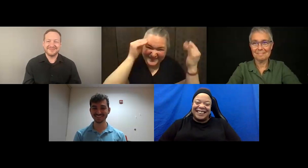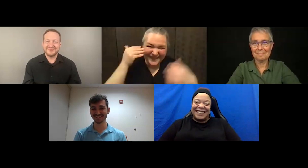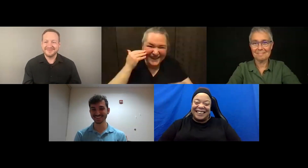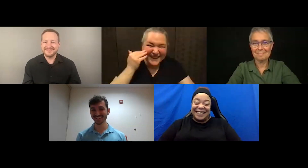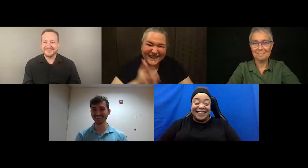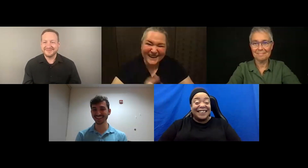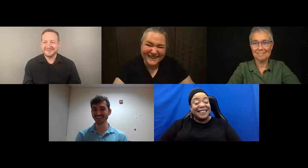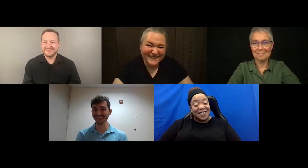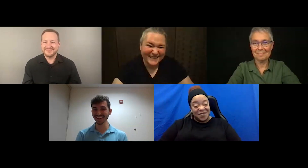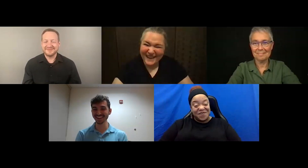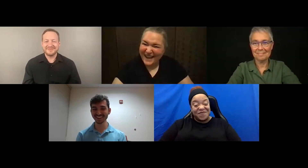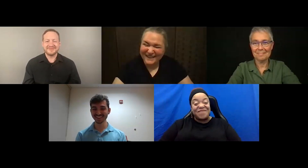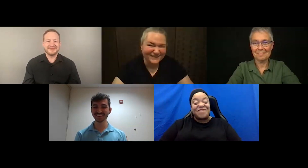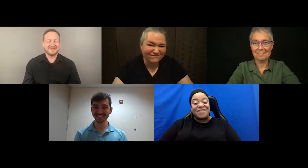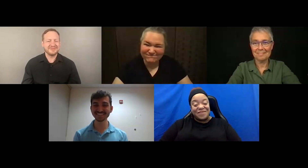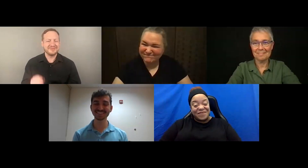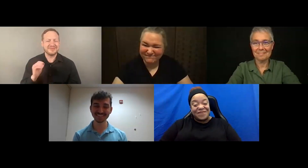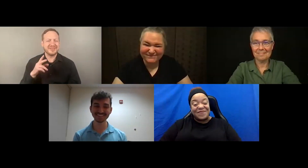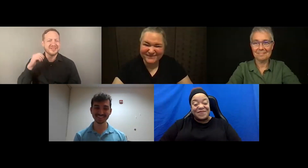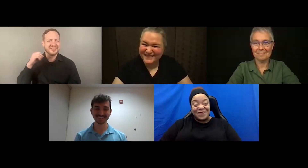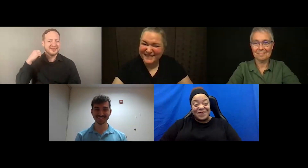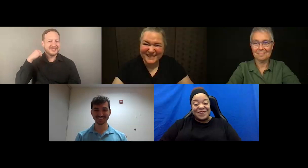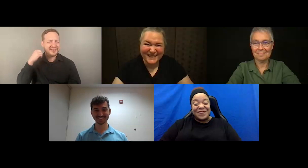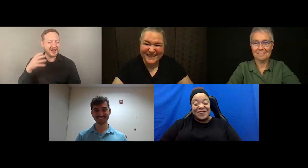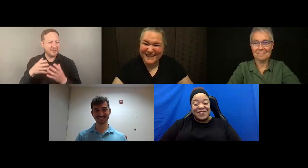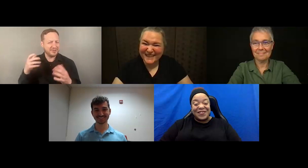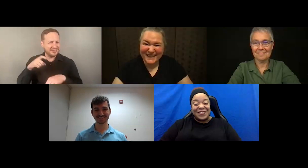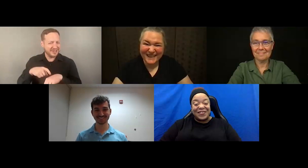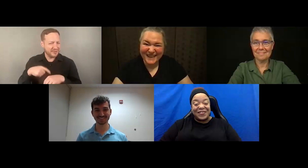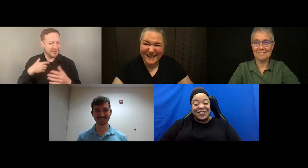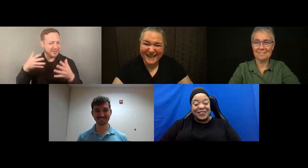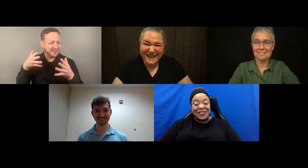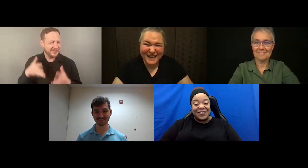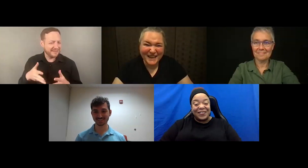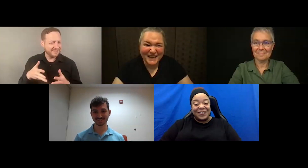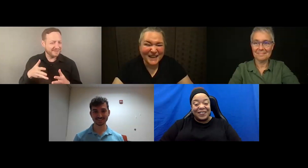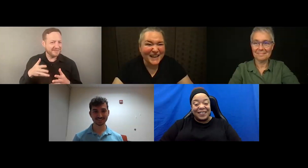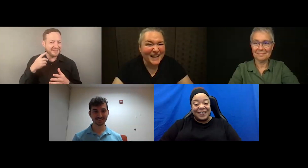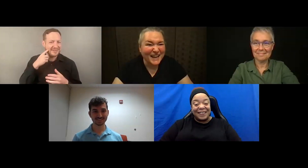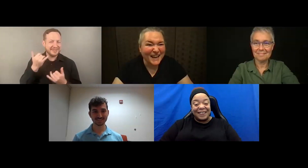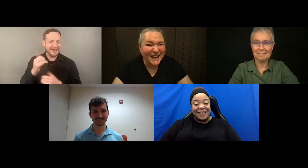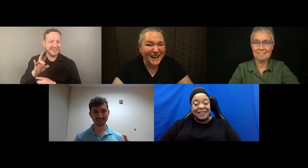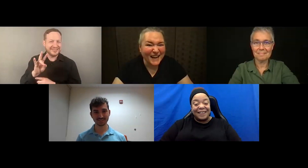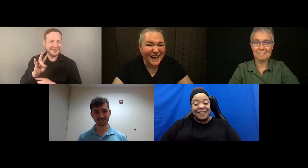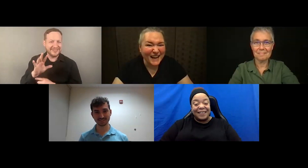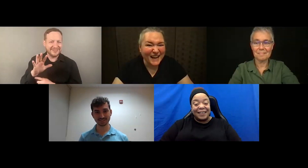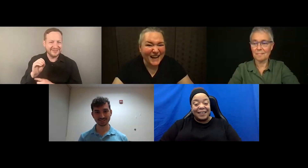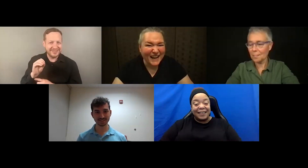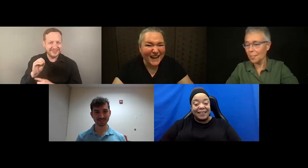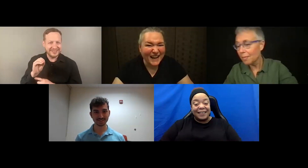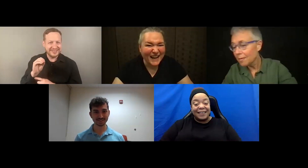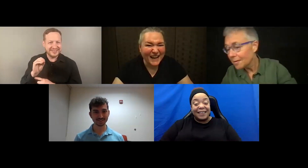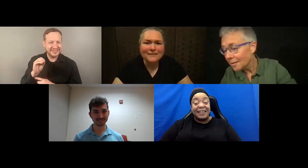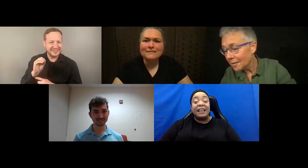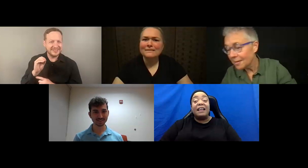thinking now. Tim: Steph, how much time do we have left?